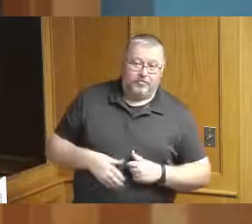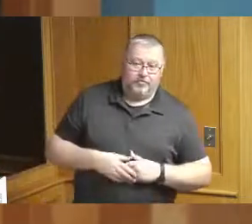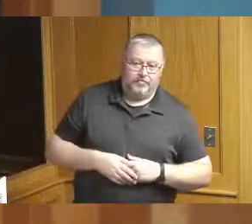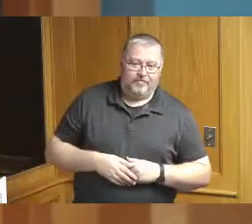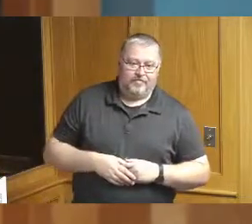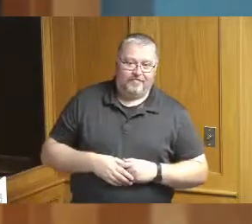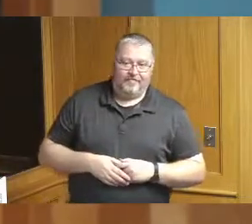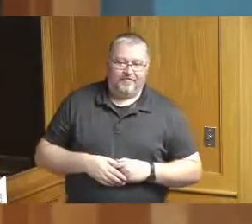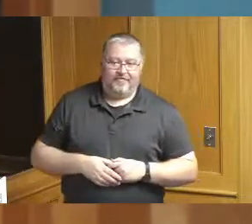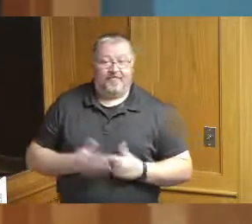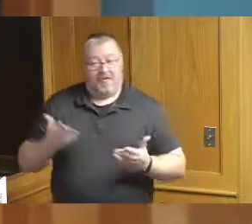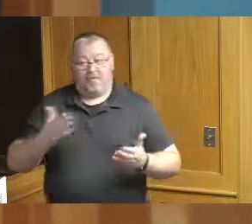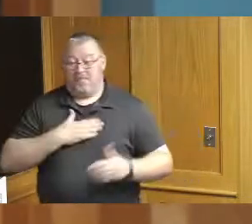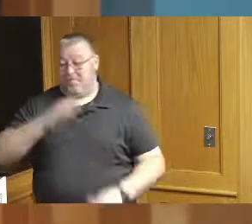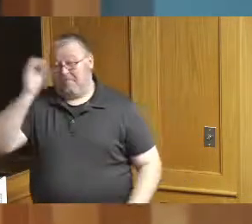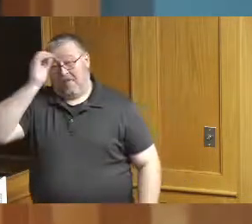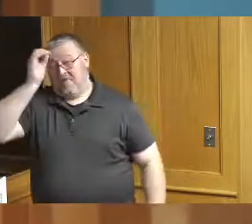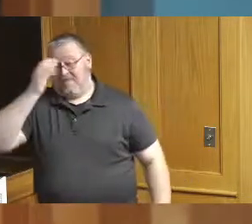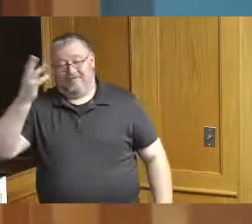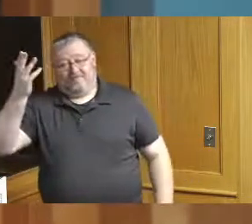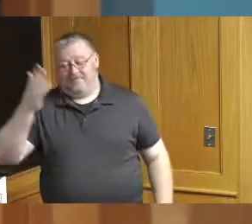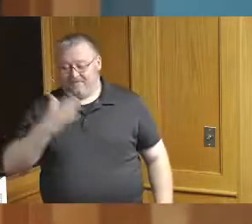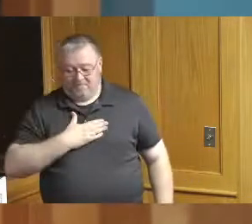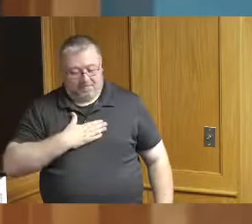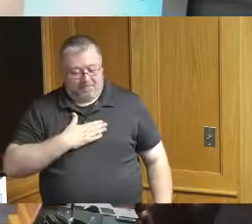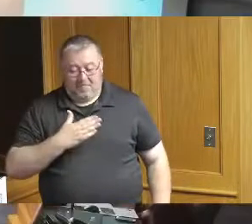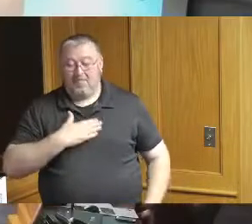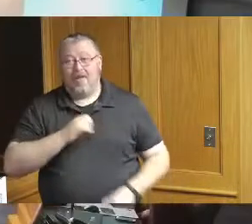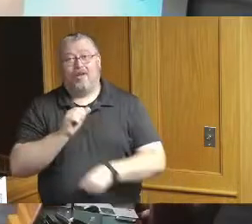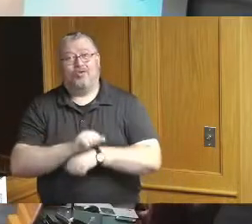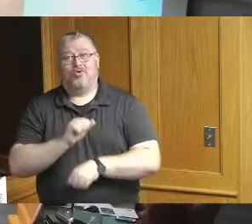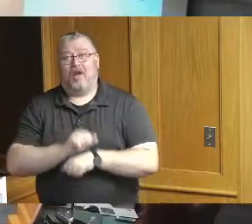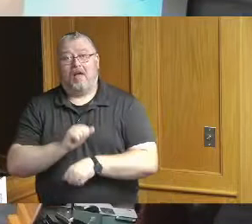I'm just i mean my thing is my job is to bring with the people who